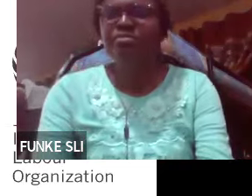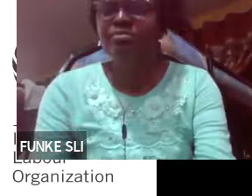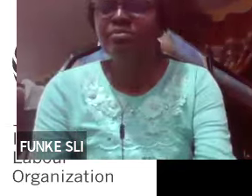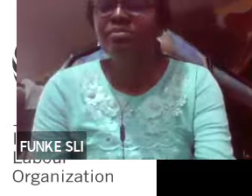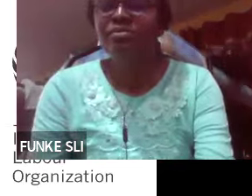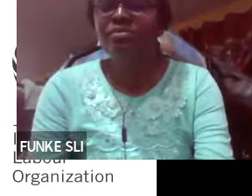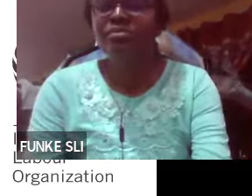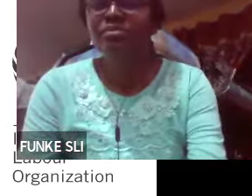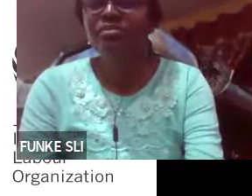Dotun Akinseinde: Okay.